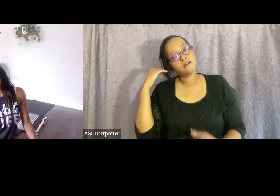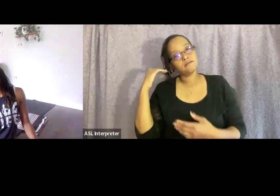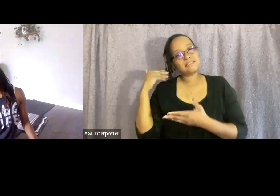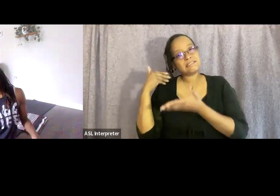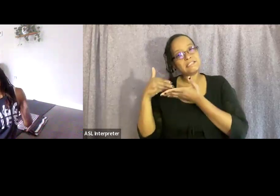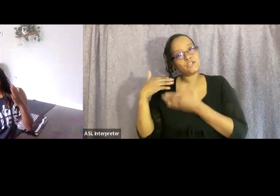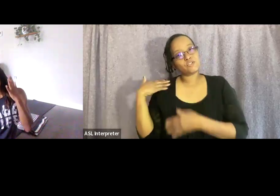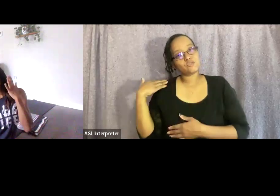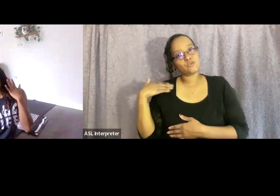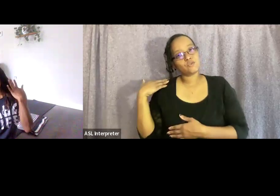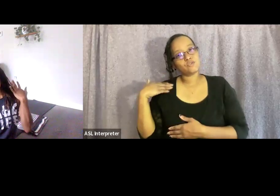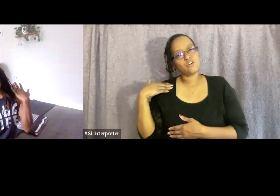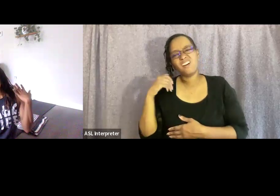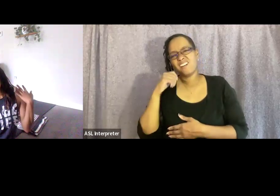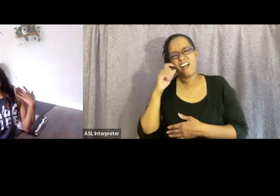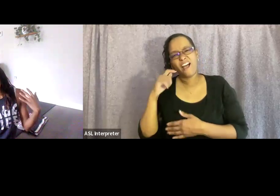So just stretching out the left side of the neck.